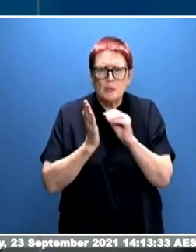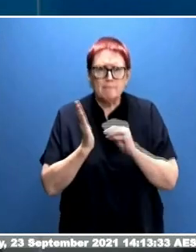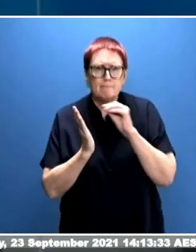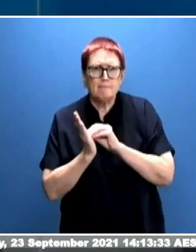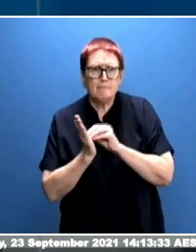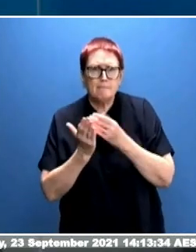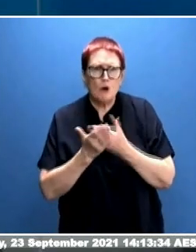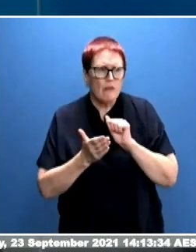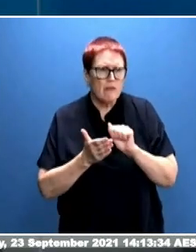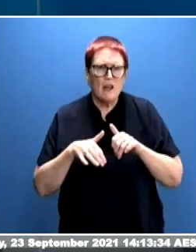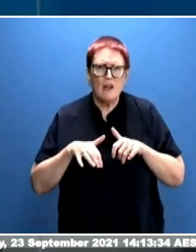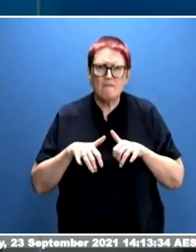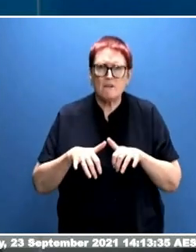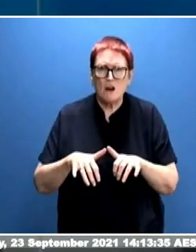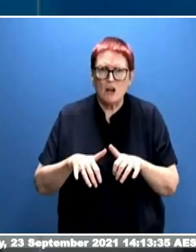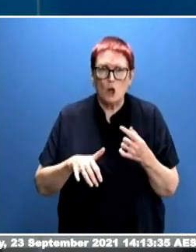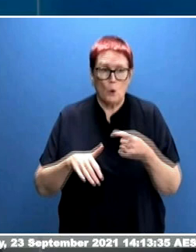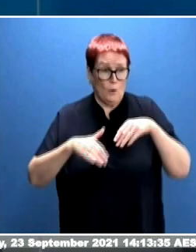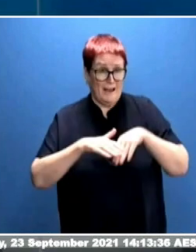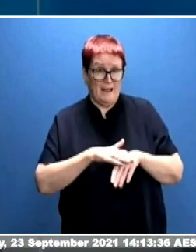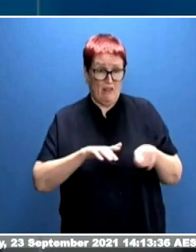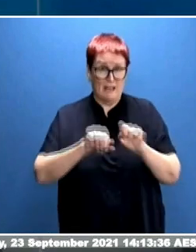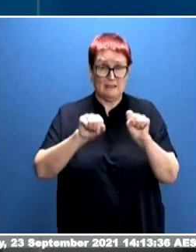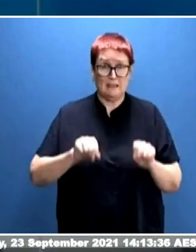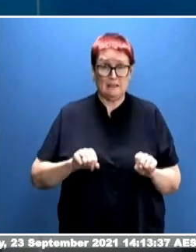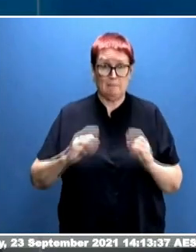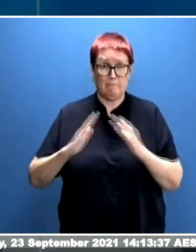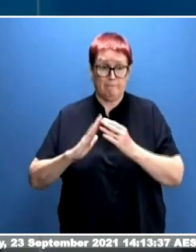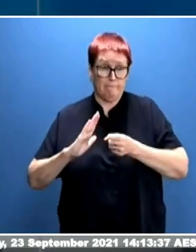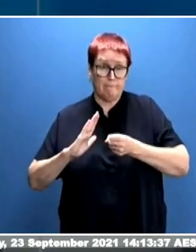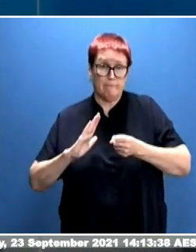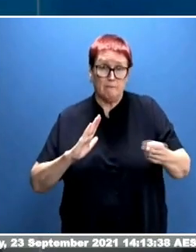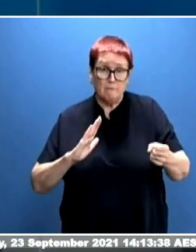the out-of-home system, it would generally rely on a diagnosis.